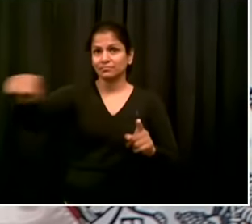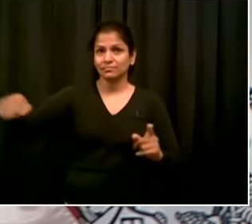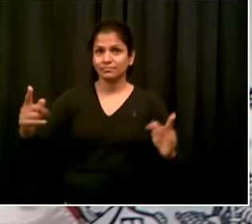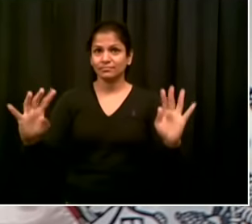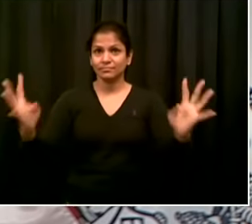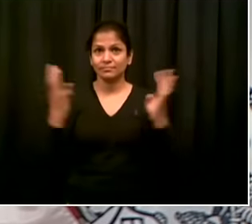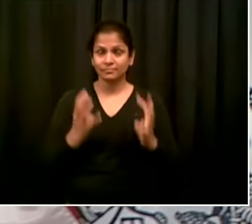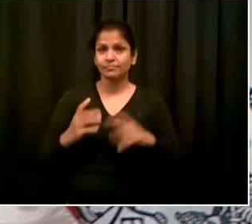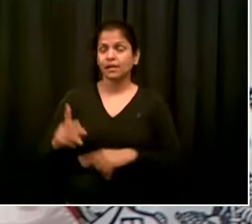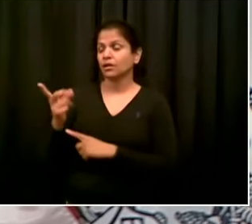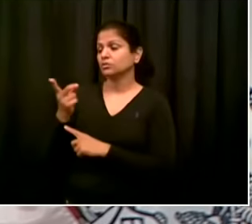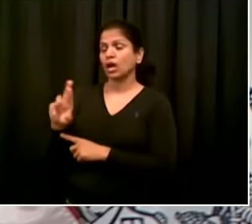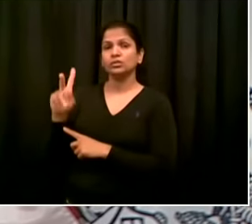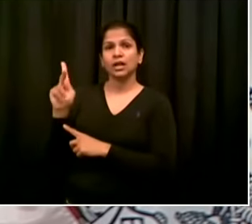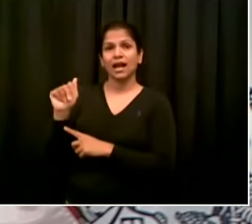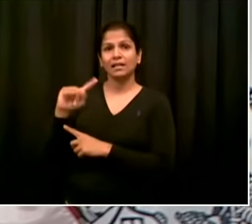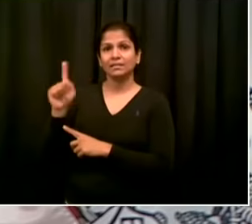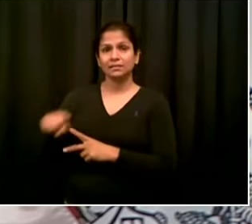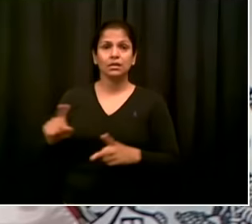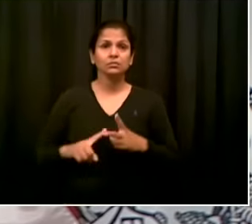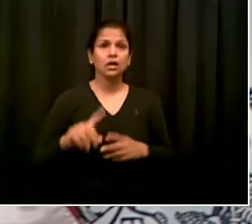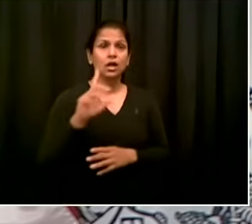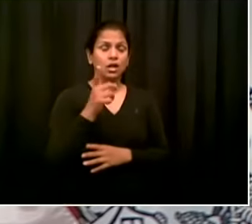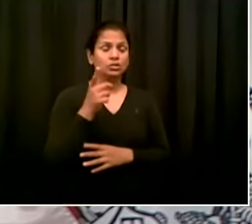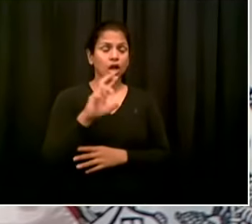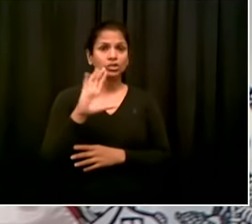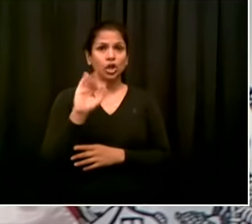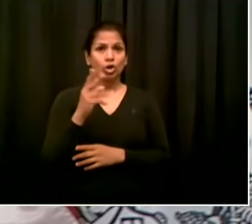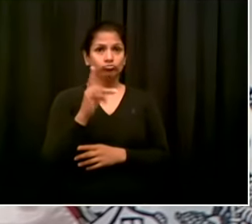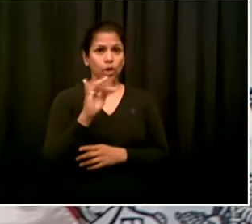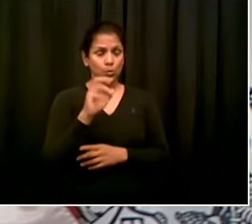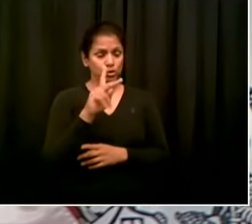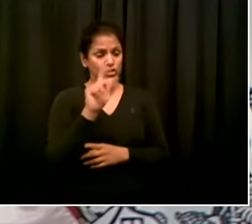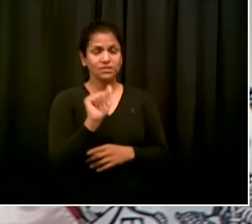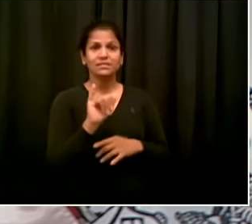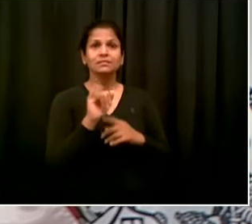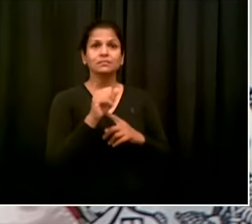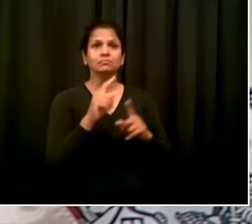THE TEST AND TRACE CORPS AS WELL ASFROM